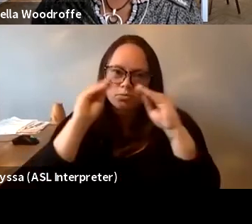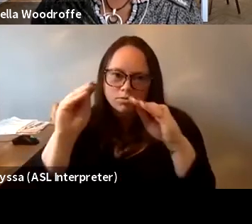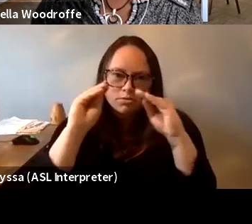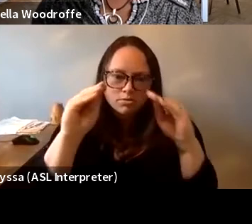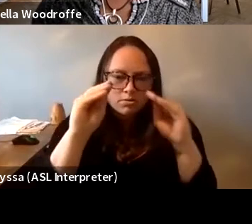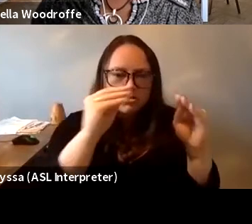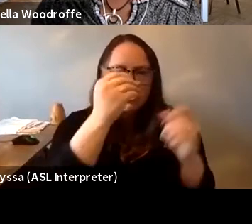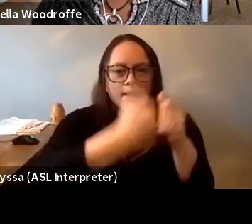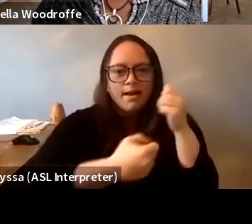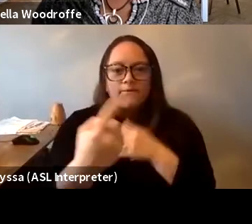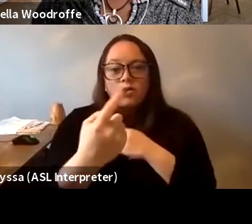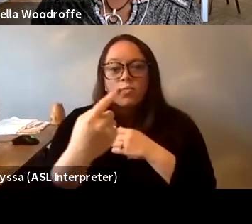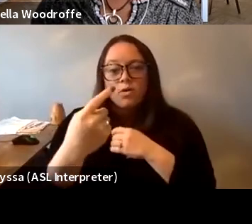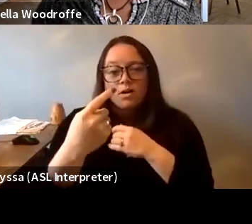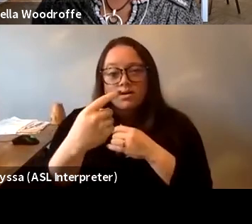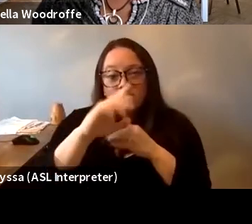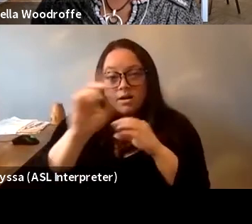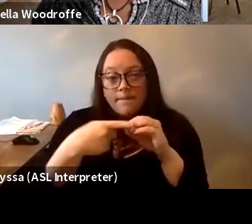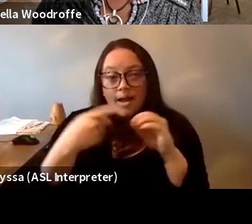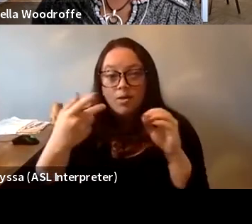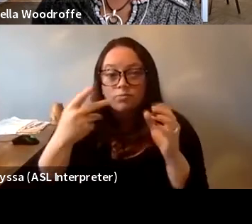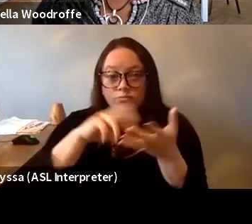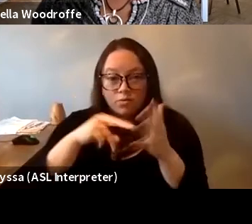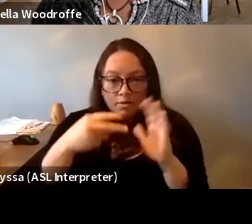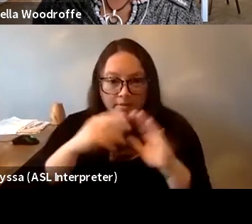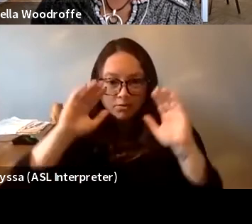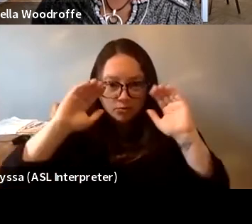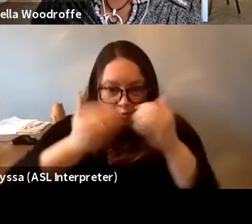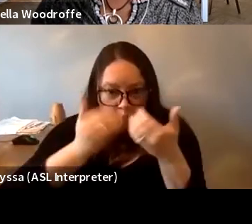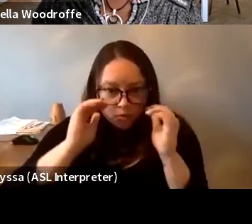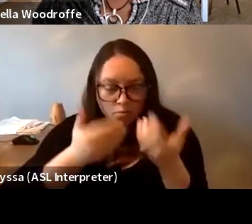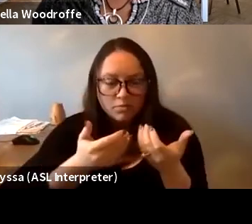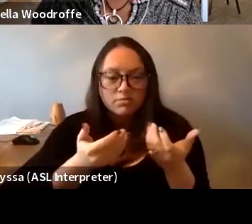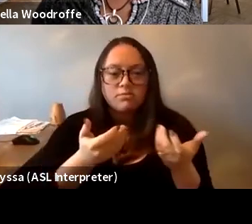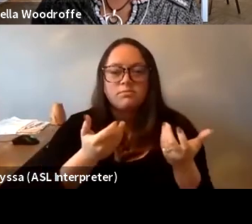you know what autism is. And, you know, she walks around with